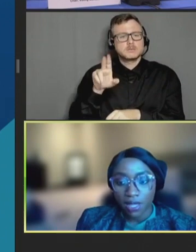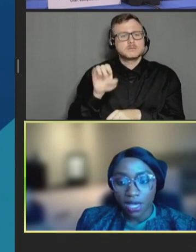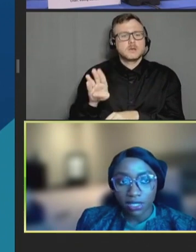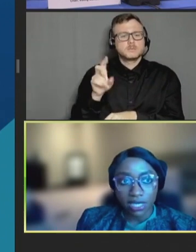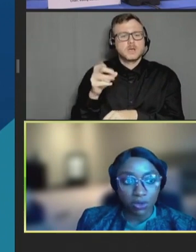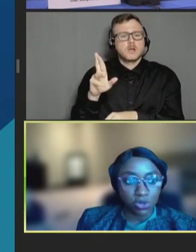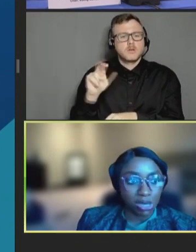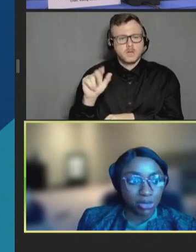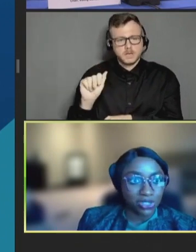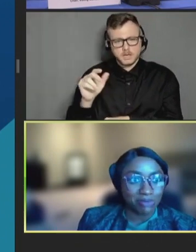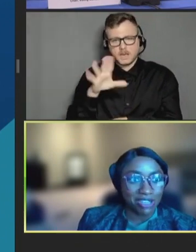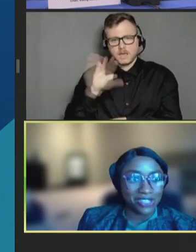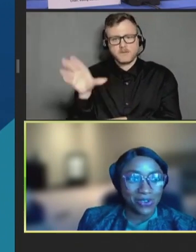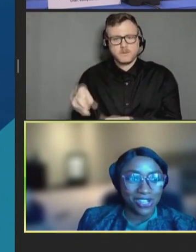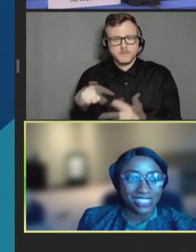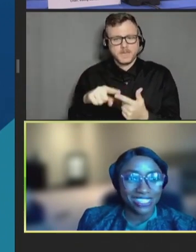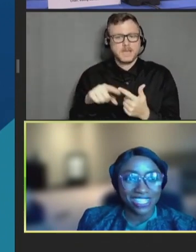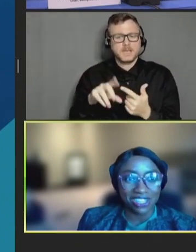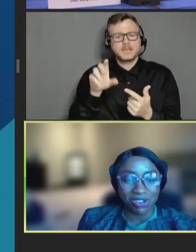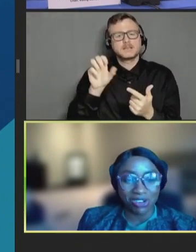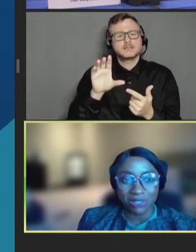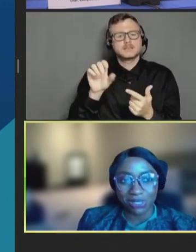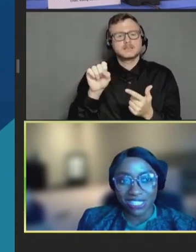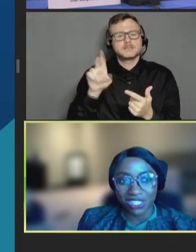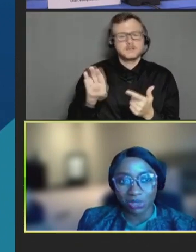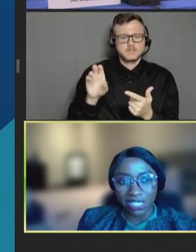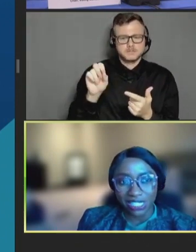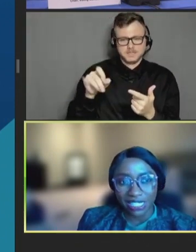And I will do my best to keep my video on throughout this presentation. But it